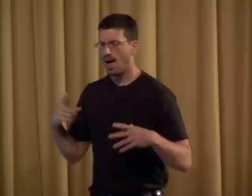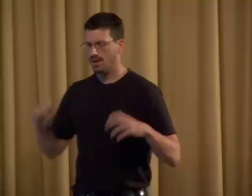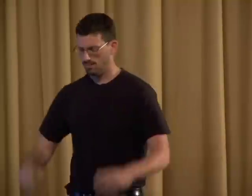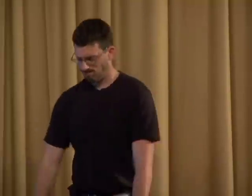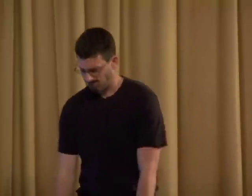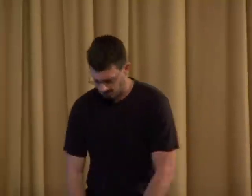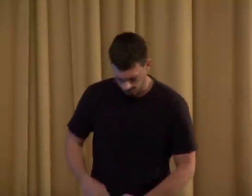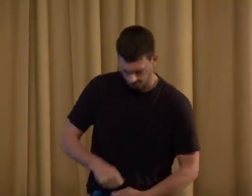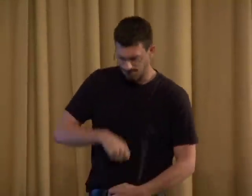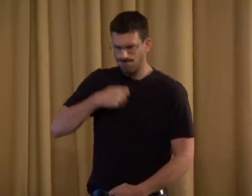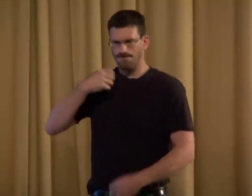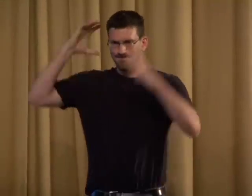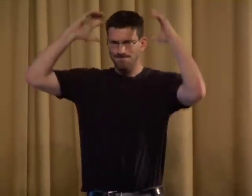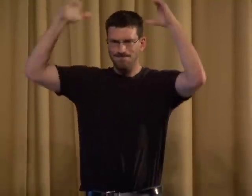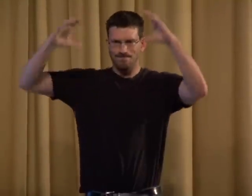When I visited him in the hospital I had to wear a full body protective suit, with a mask and everything...he was radioactive!